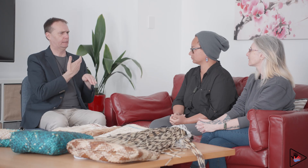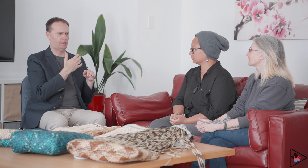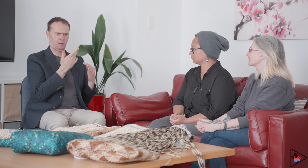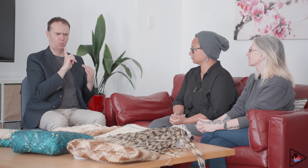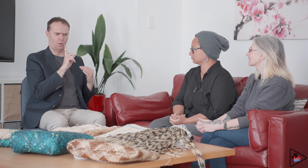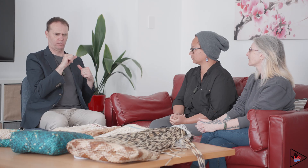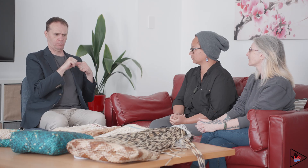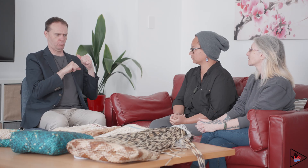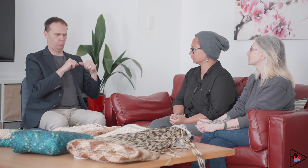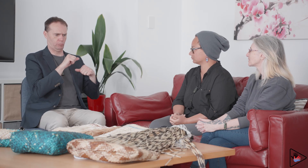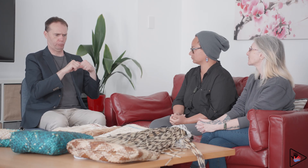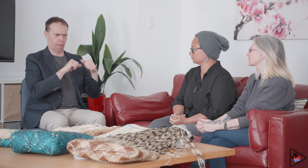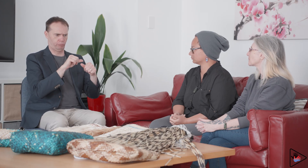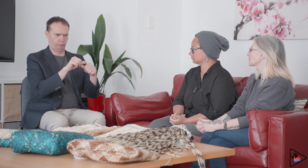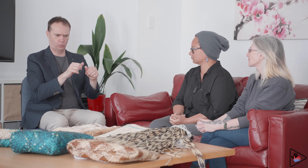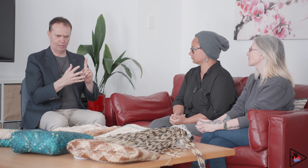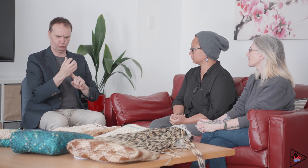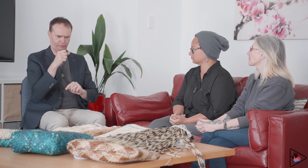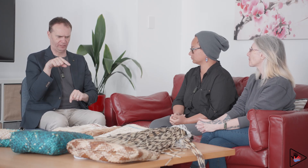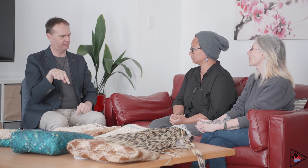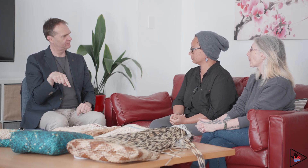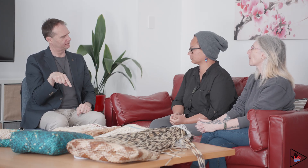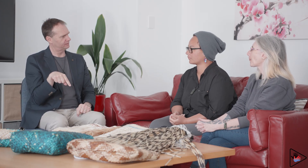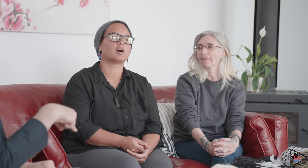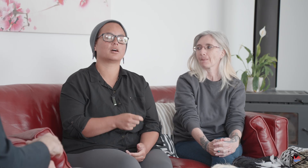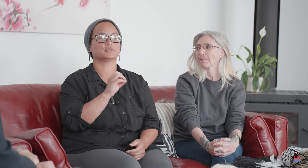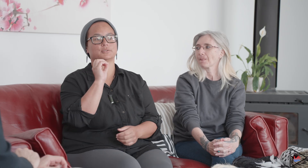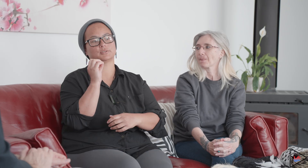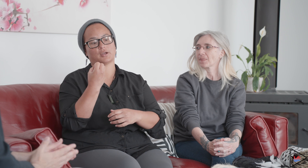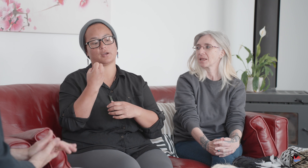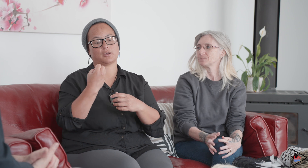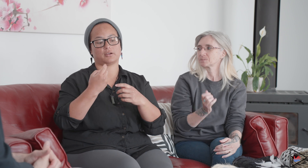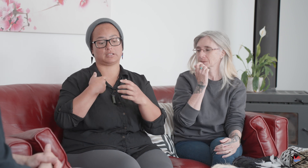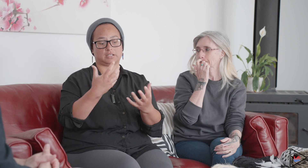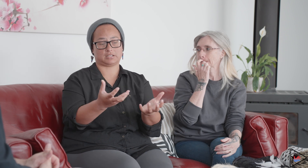white here but um I'm thinking that harakeke leaves are green aren't they? So what's the process